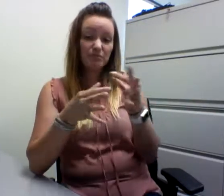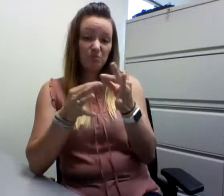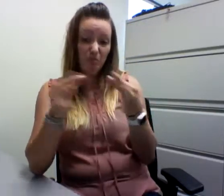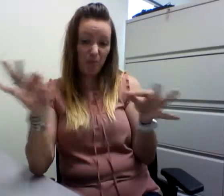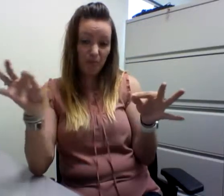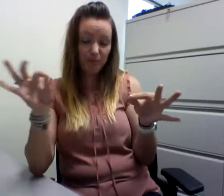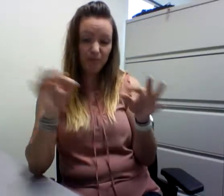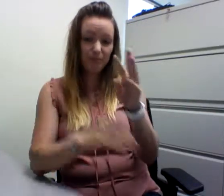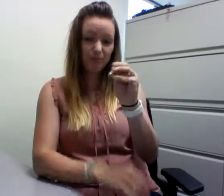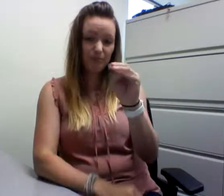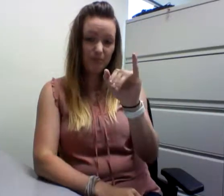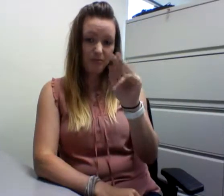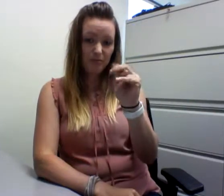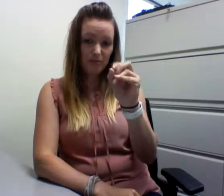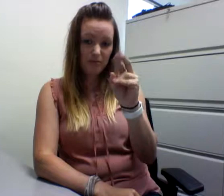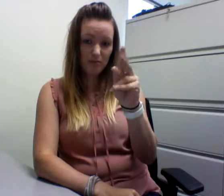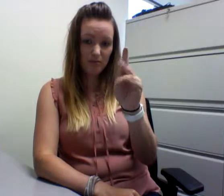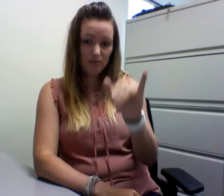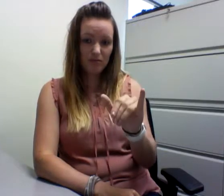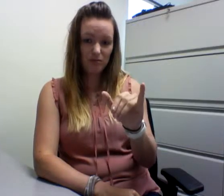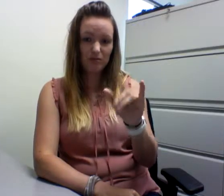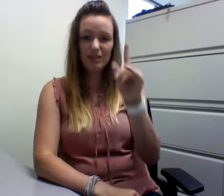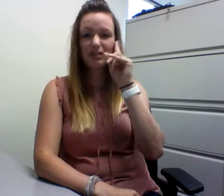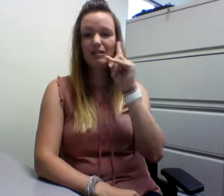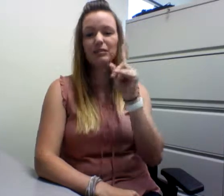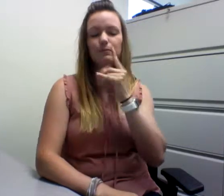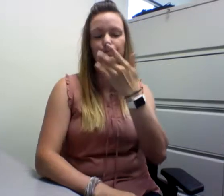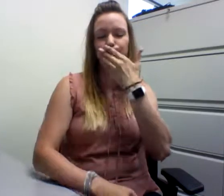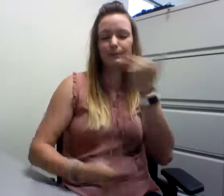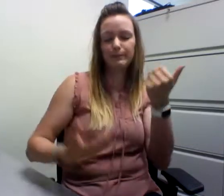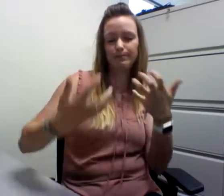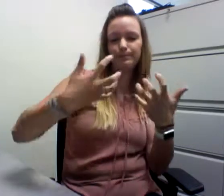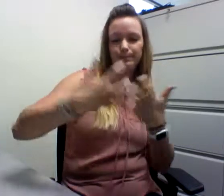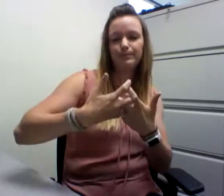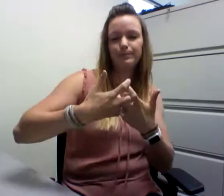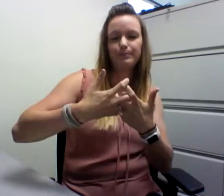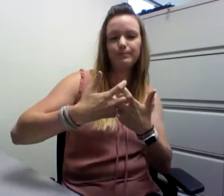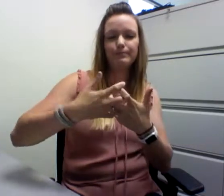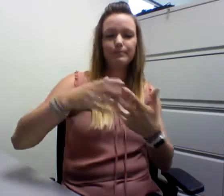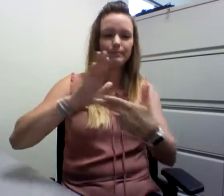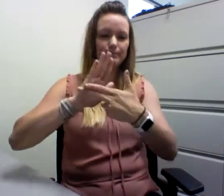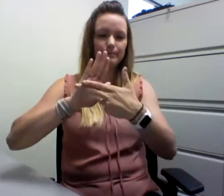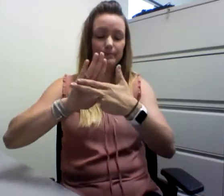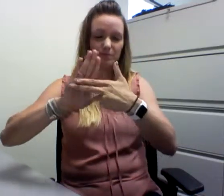linguistic minorities are a better fit with Deaf culture